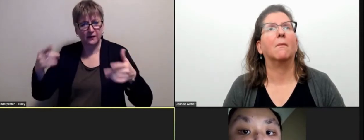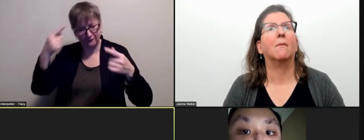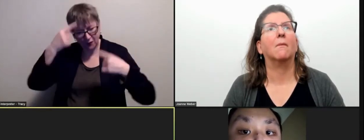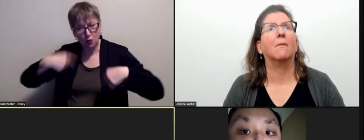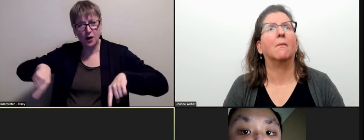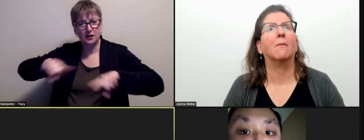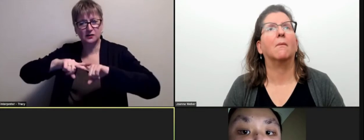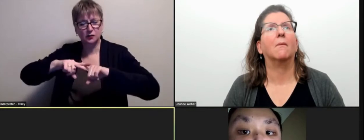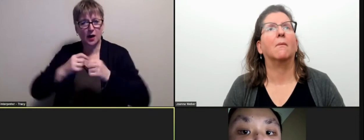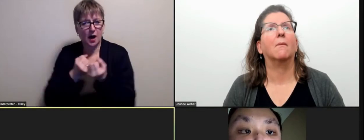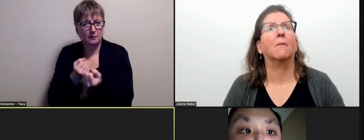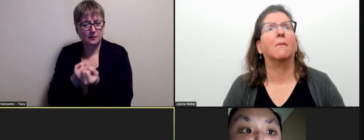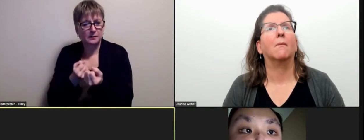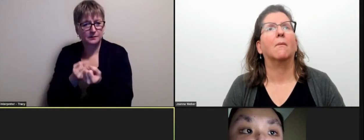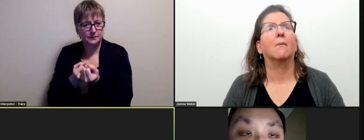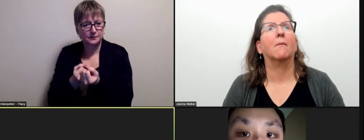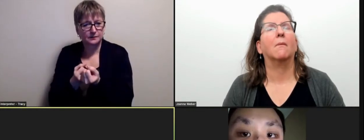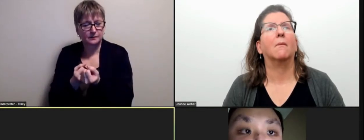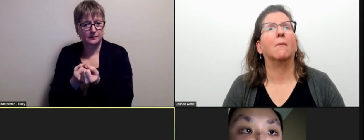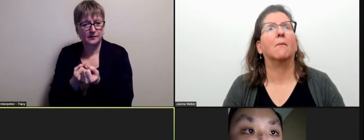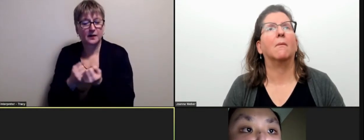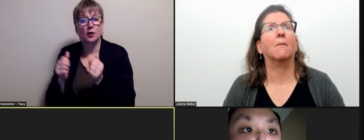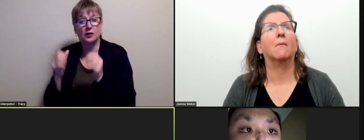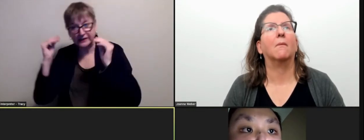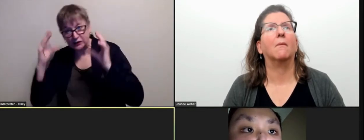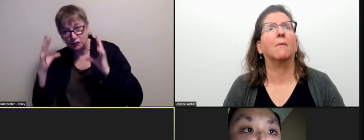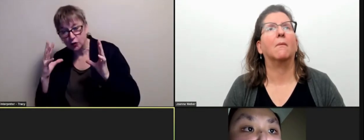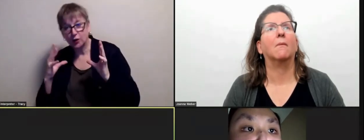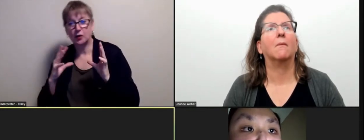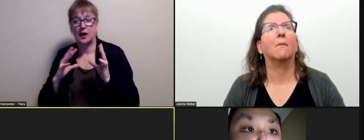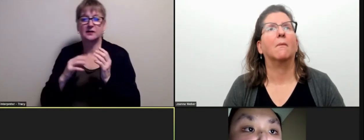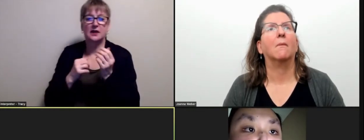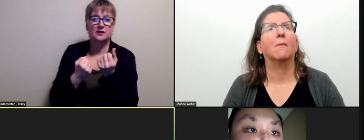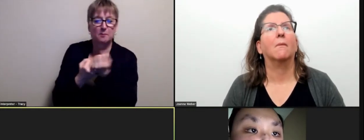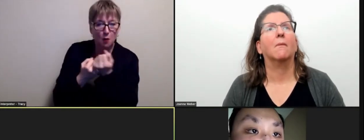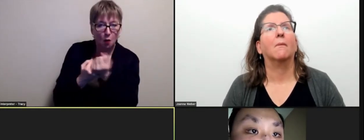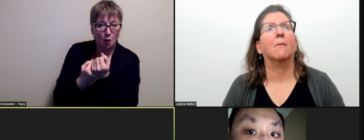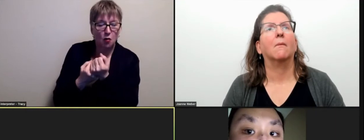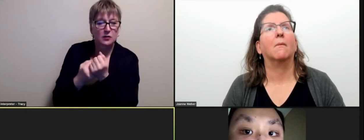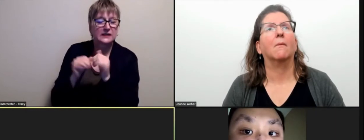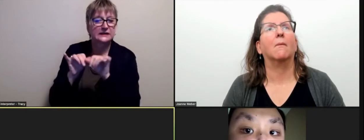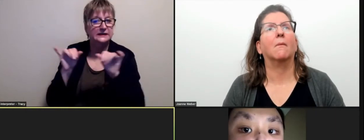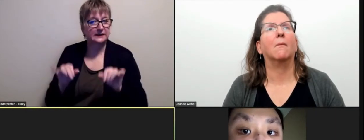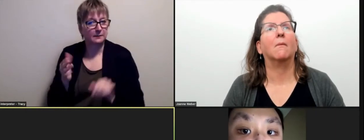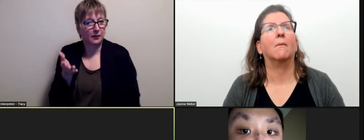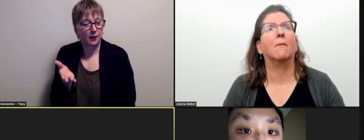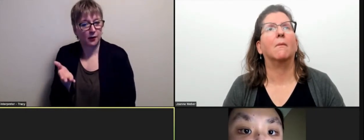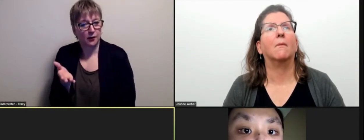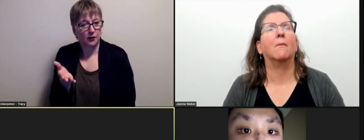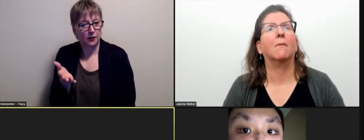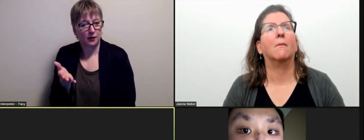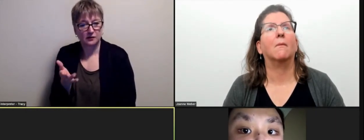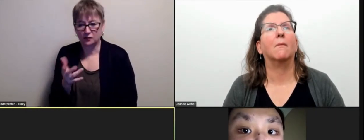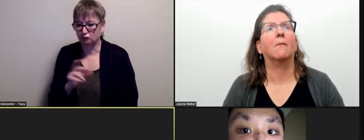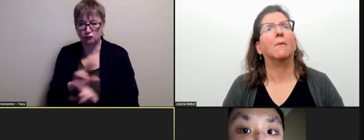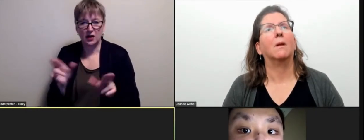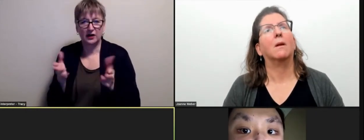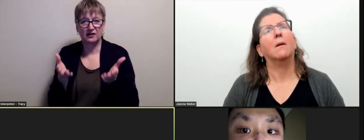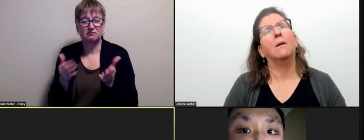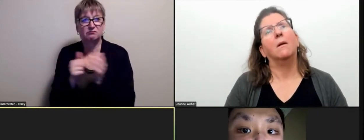to helping people like that. There was teachers and supports - you know - systems in place. So I think that . . .